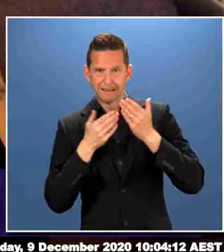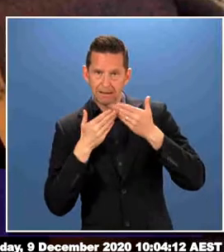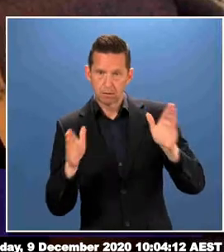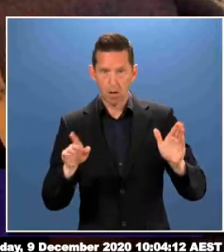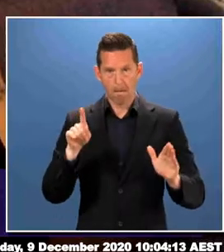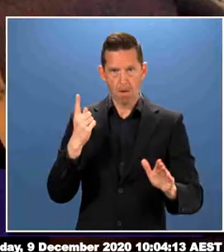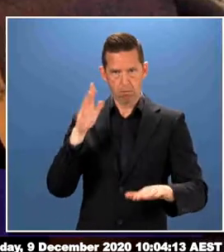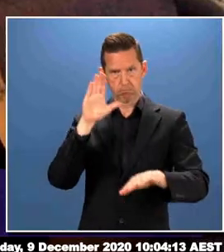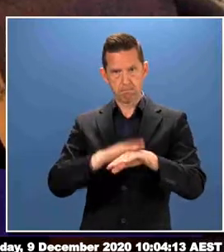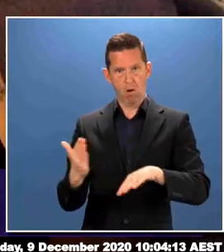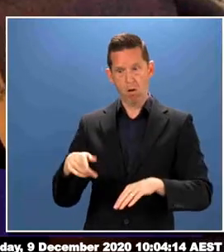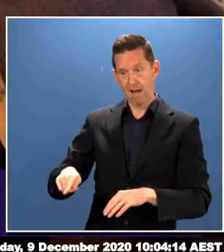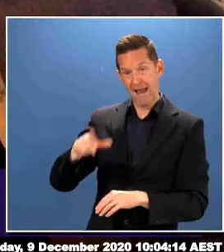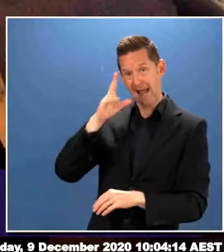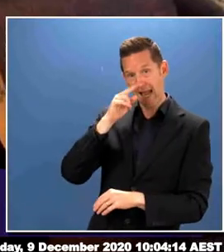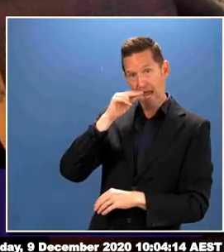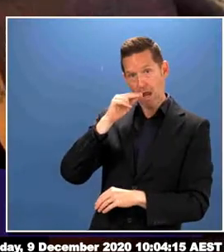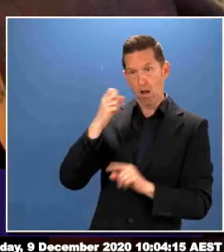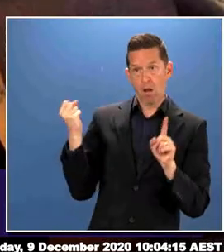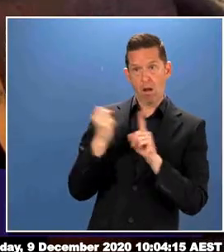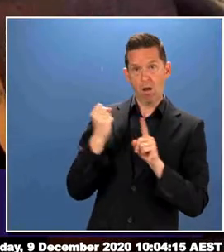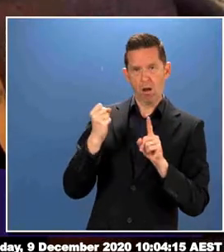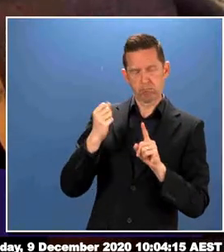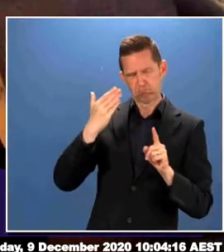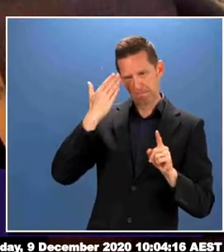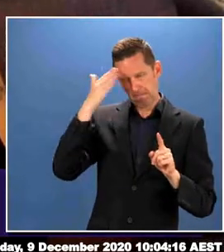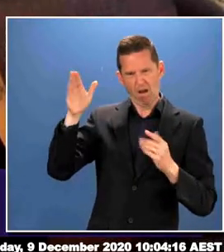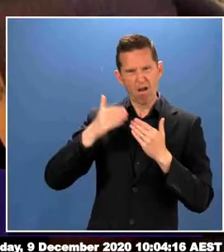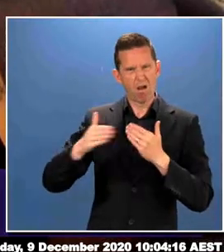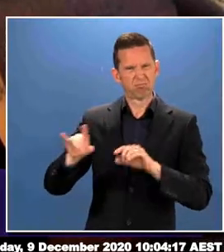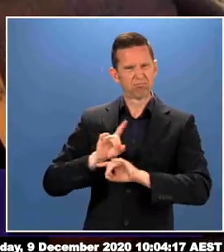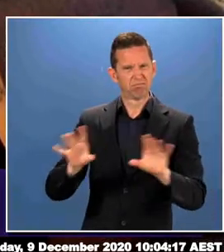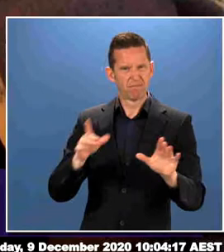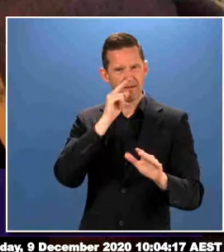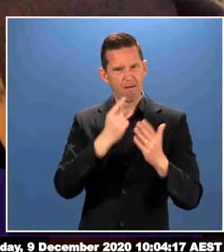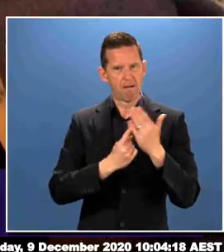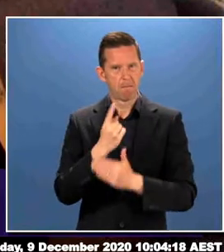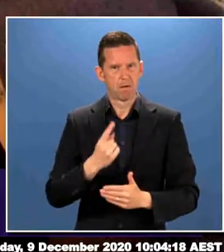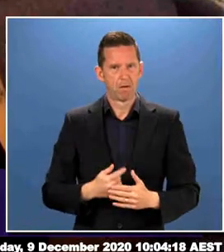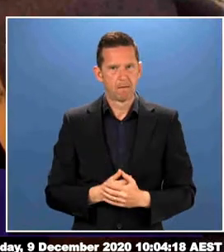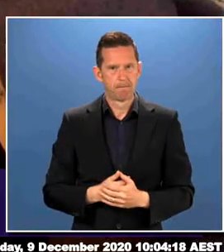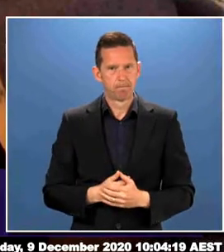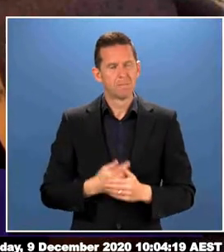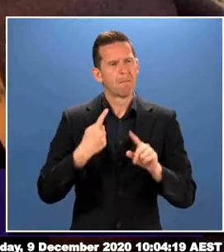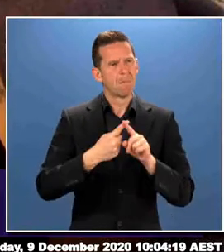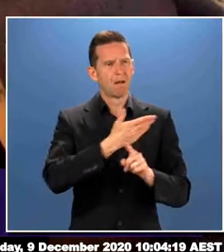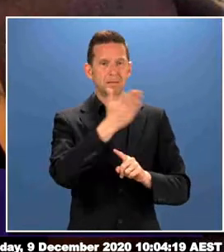damning effects on how you view --- I think there is an undertone that people expect people with disability to be resilient.